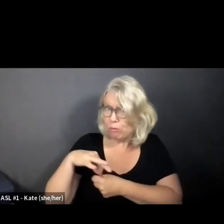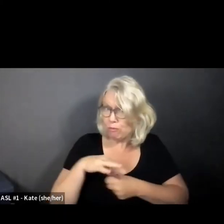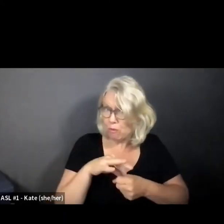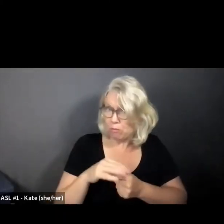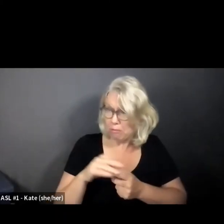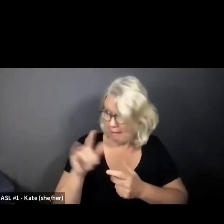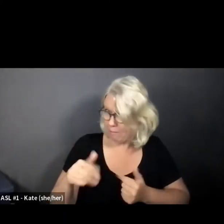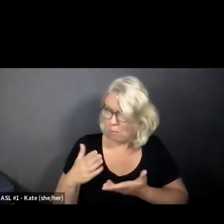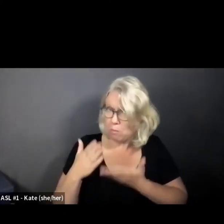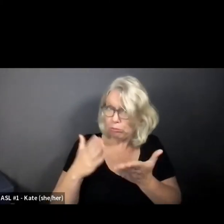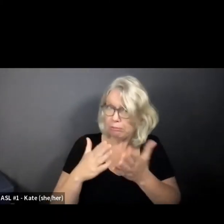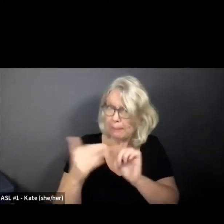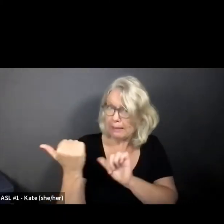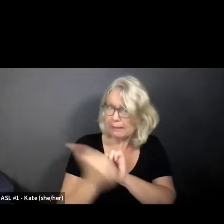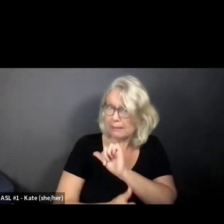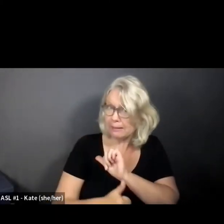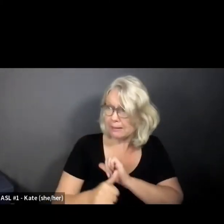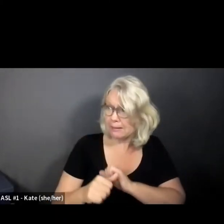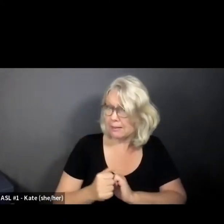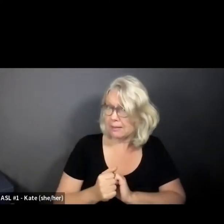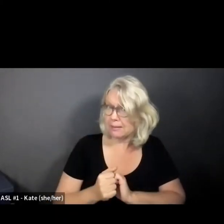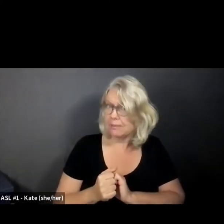ALL RIGHT.